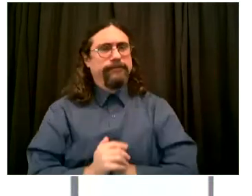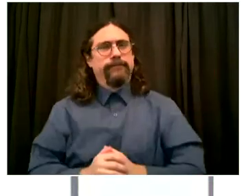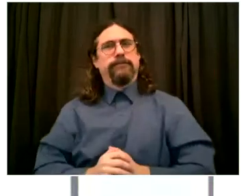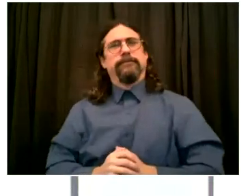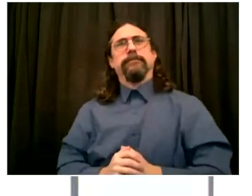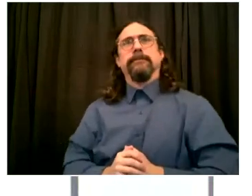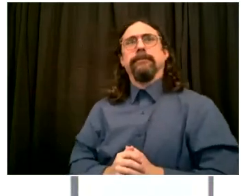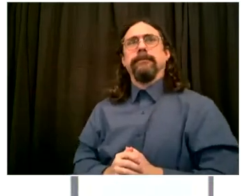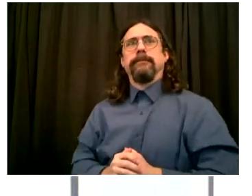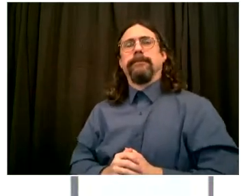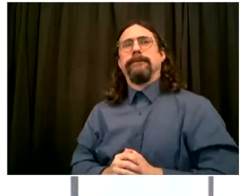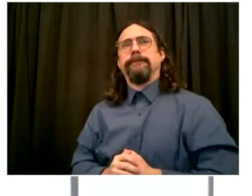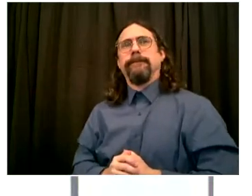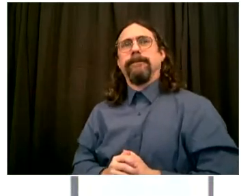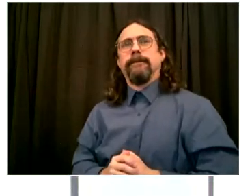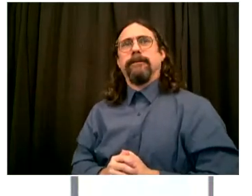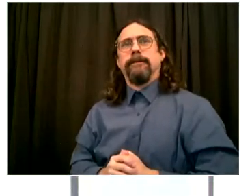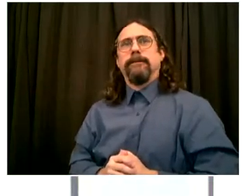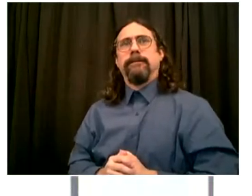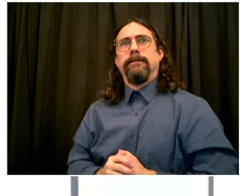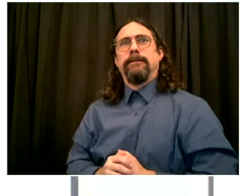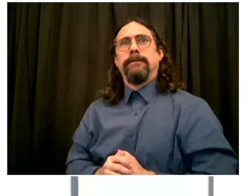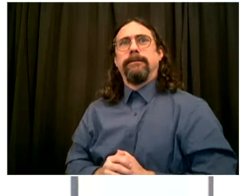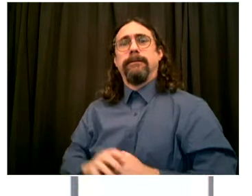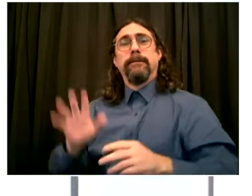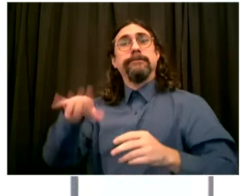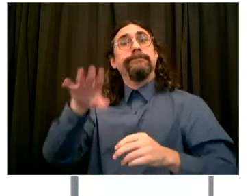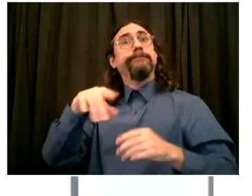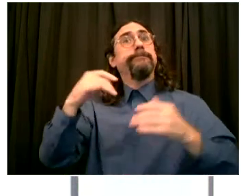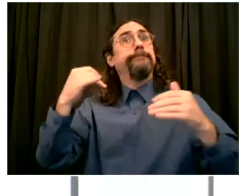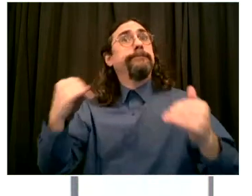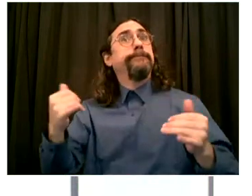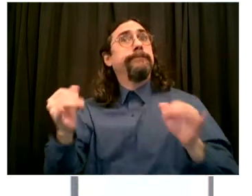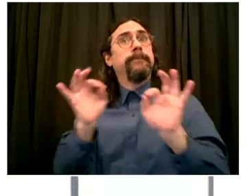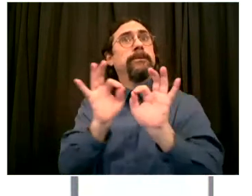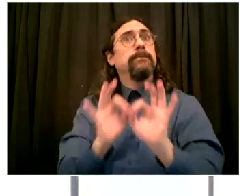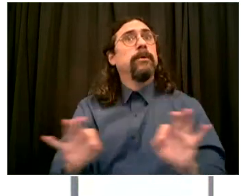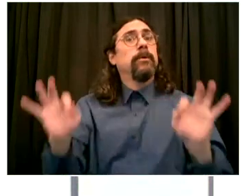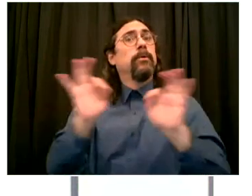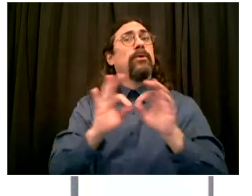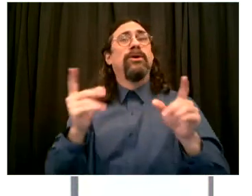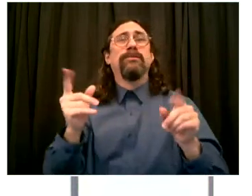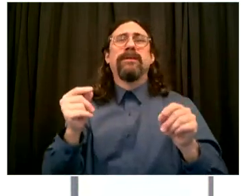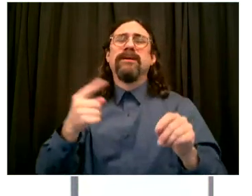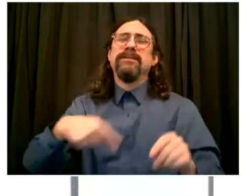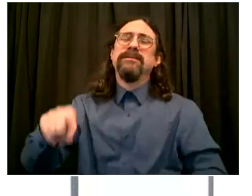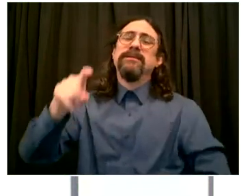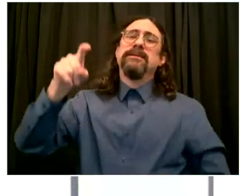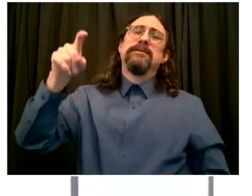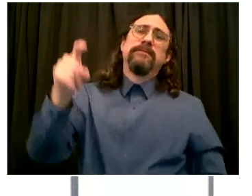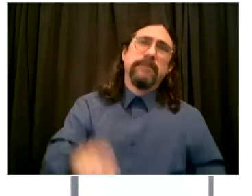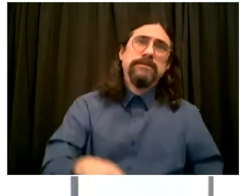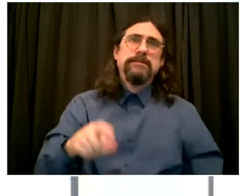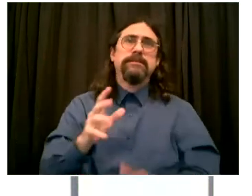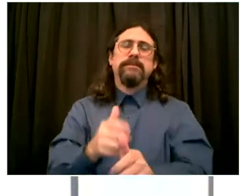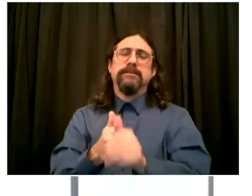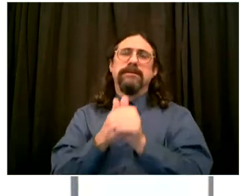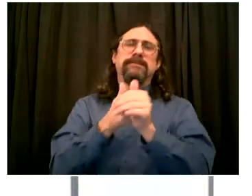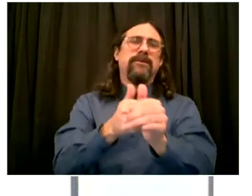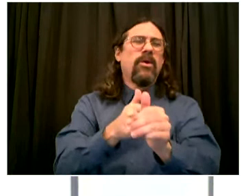YOU COVERED THE MOST IMPORTANT POINTS, JUST AS DR. VARMA SAID